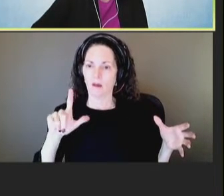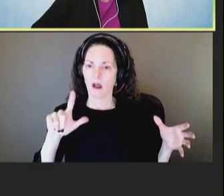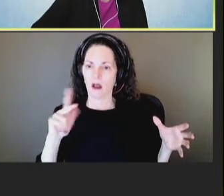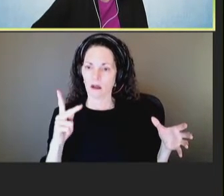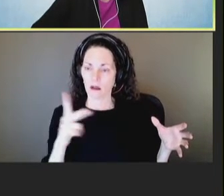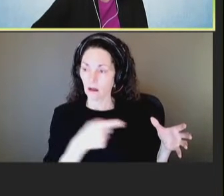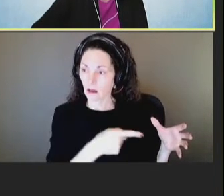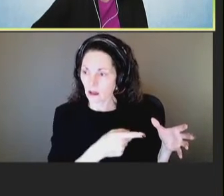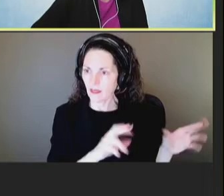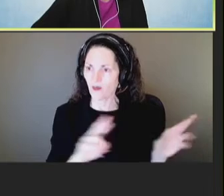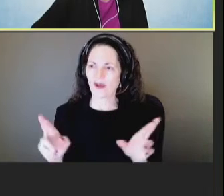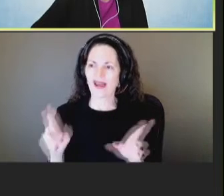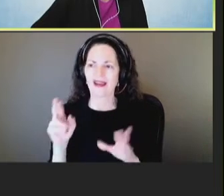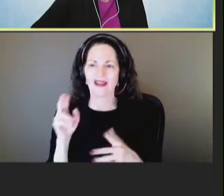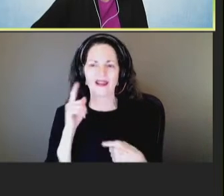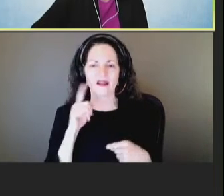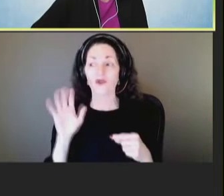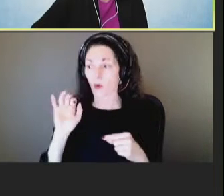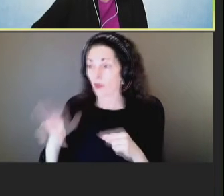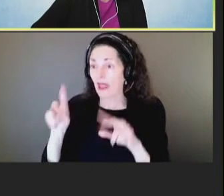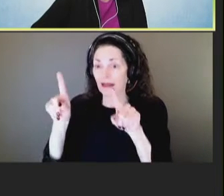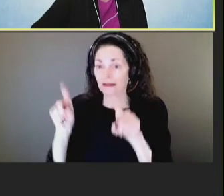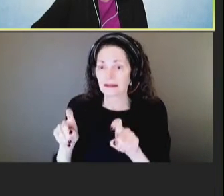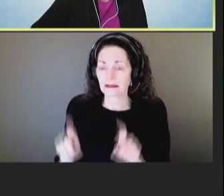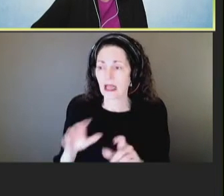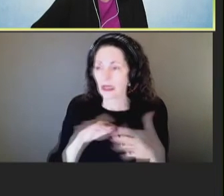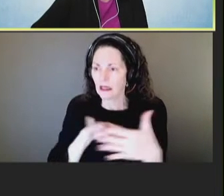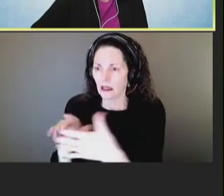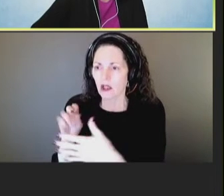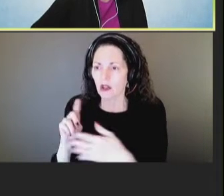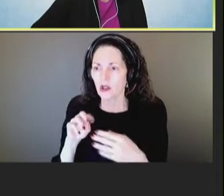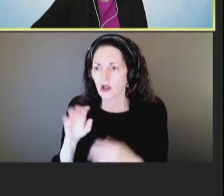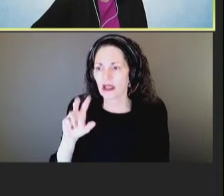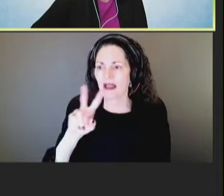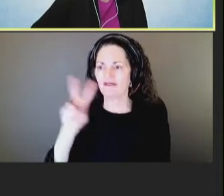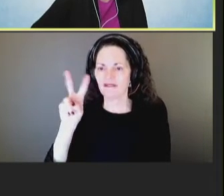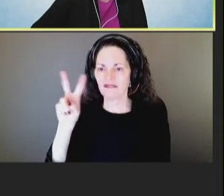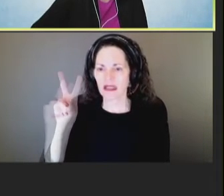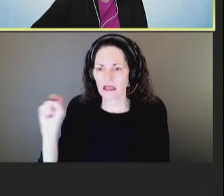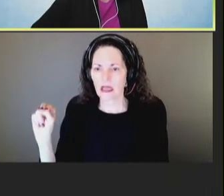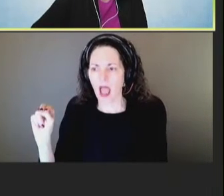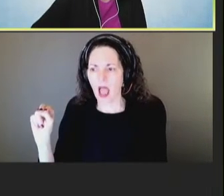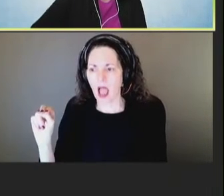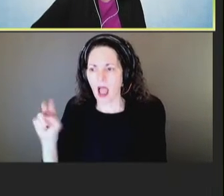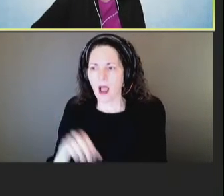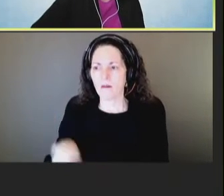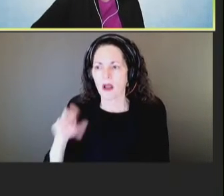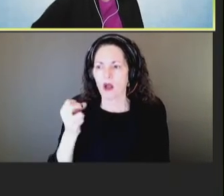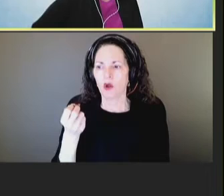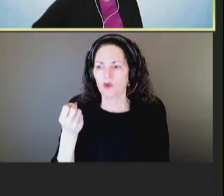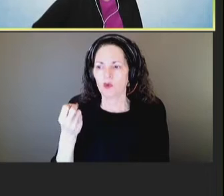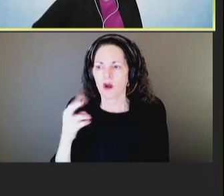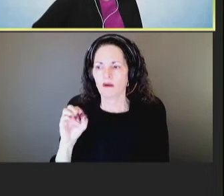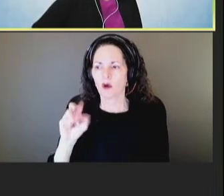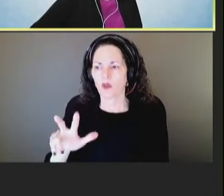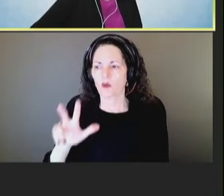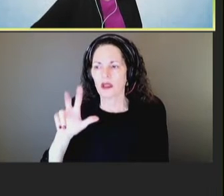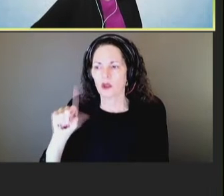was a study looking at Sanofi's Vietnam 1203/2004 vaccine administered with and without adjuvant.